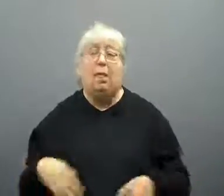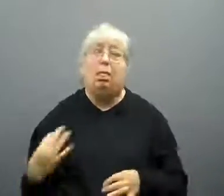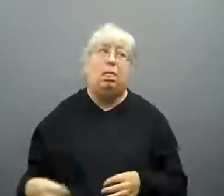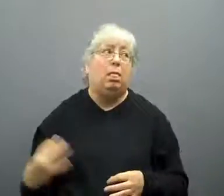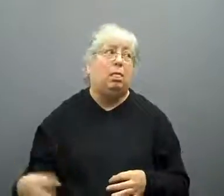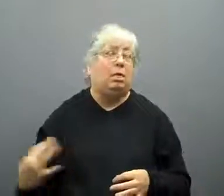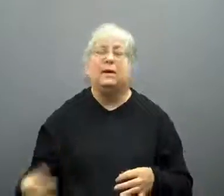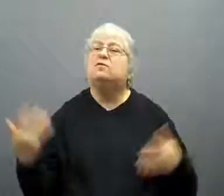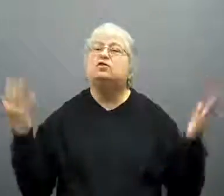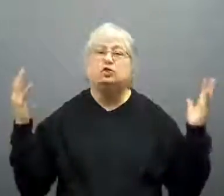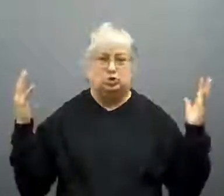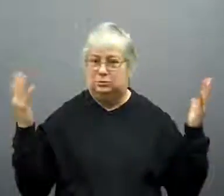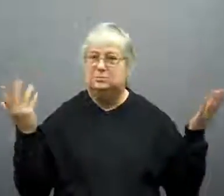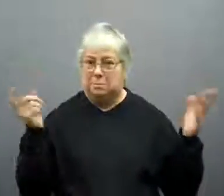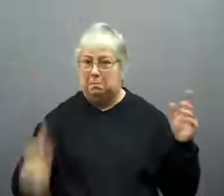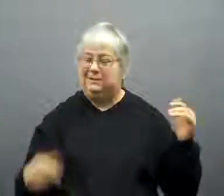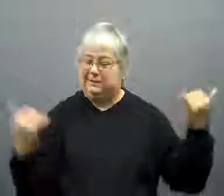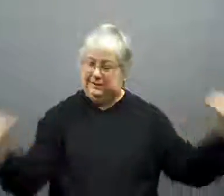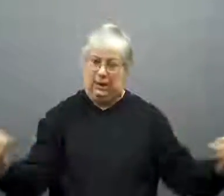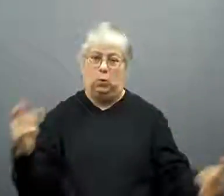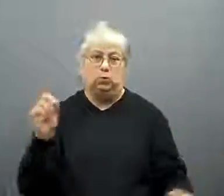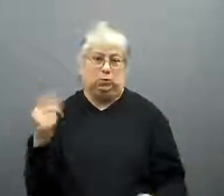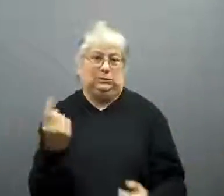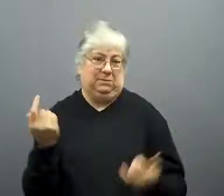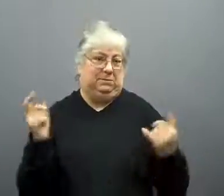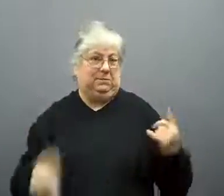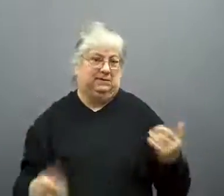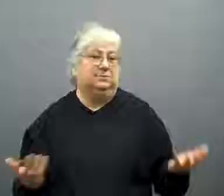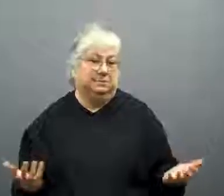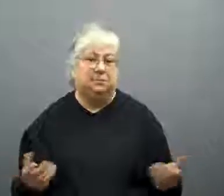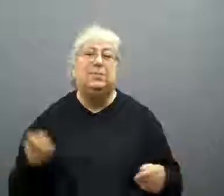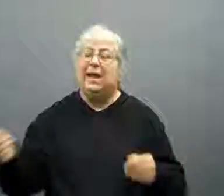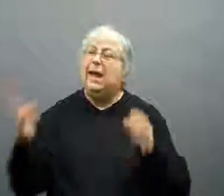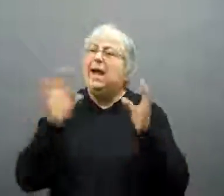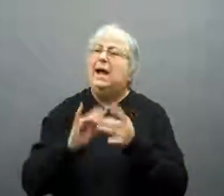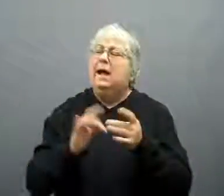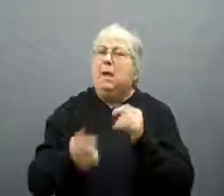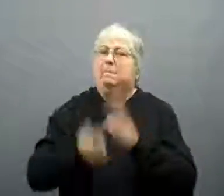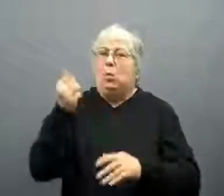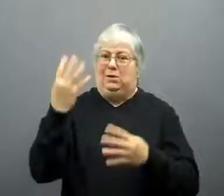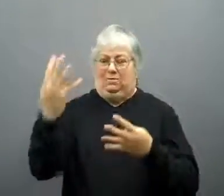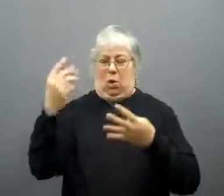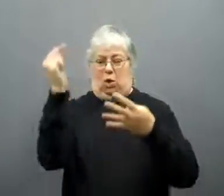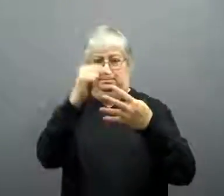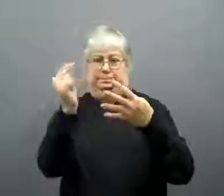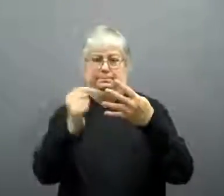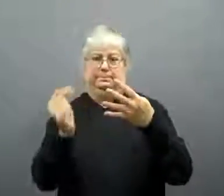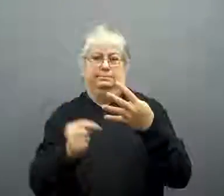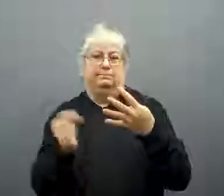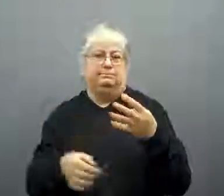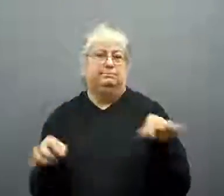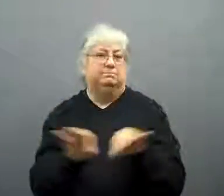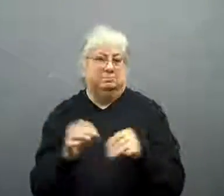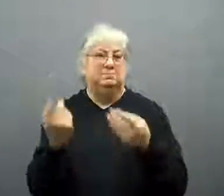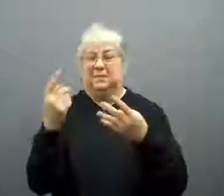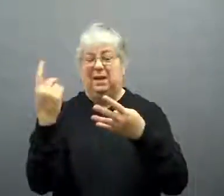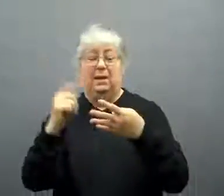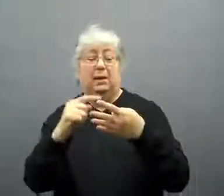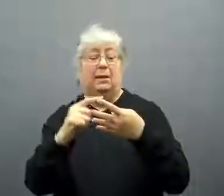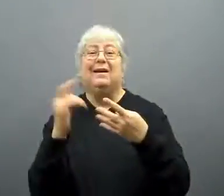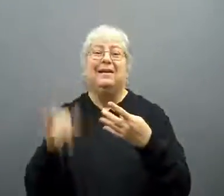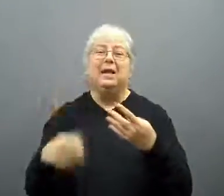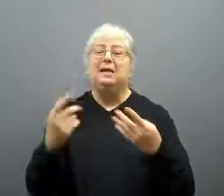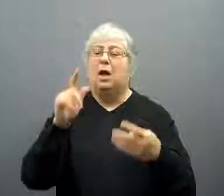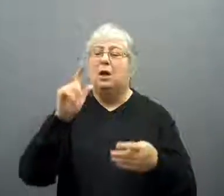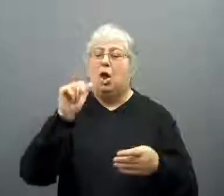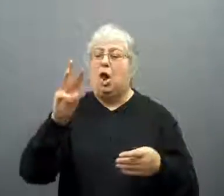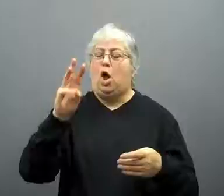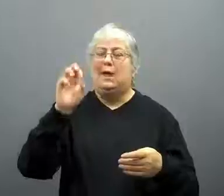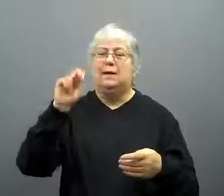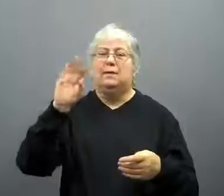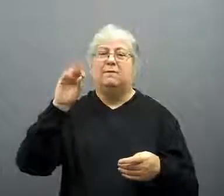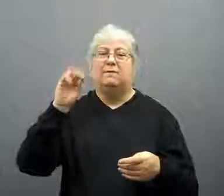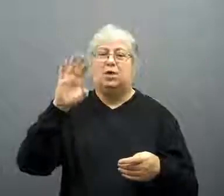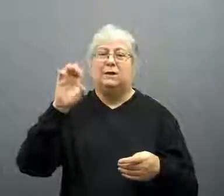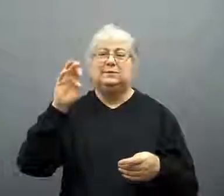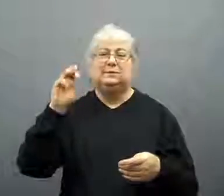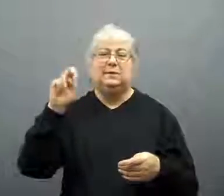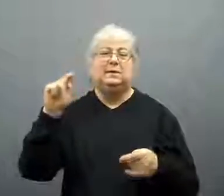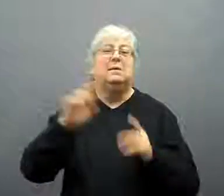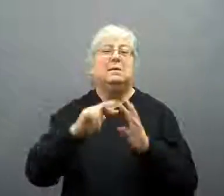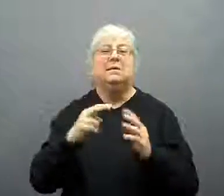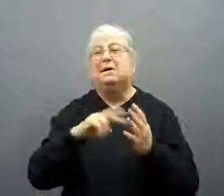The time to do something was now, and further delay was unacceptable.